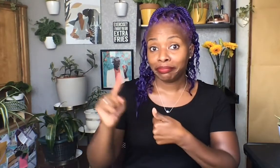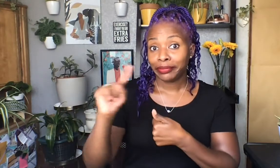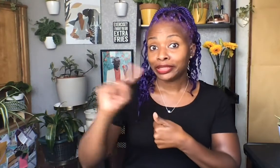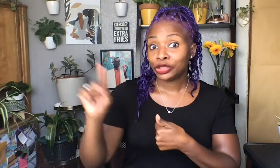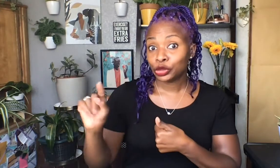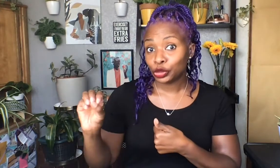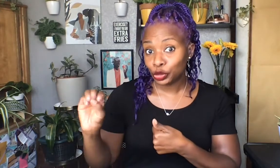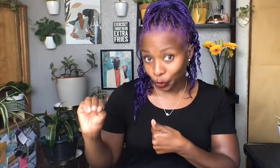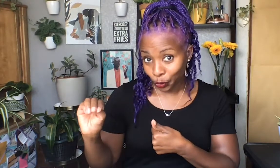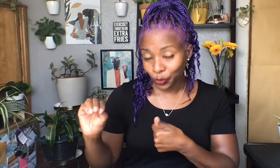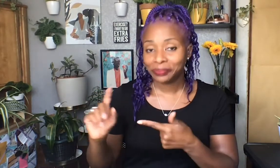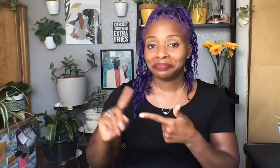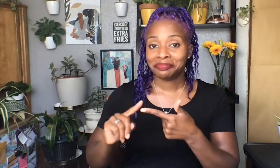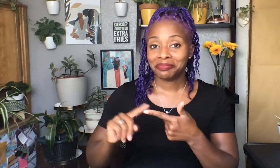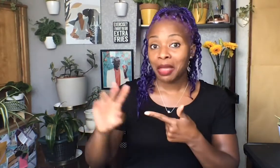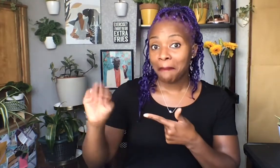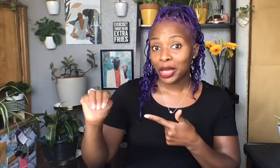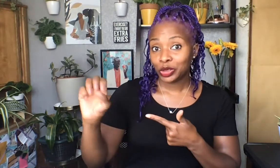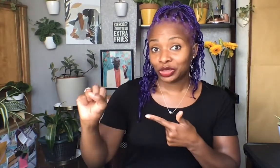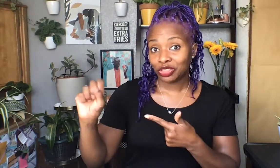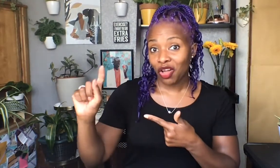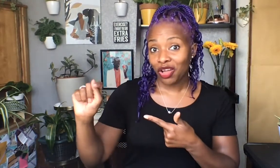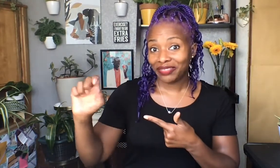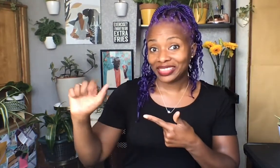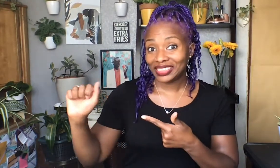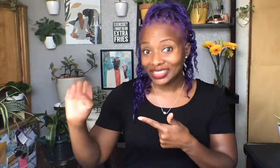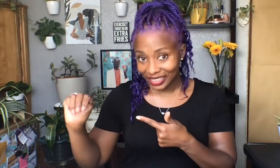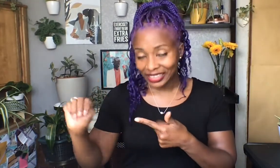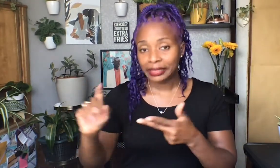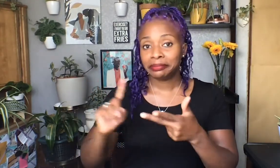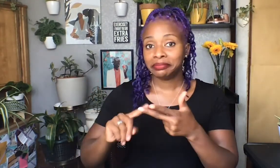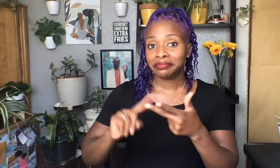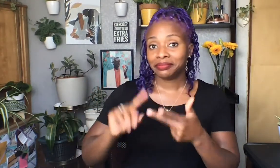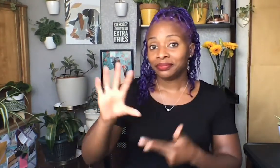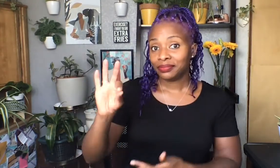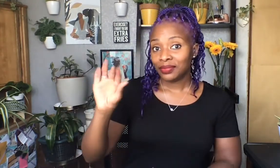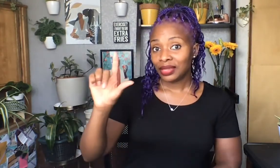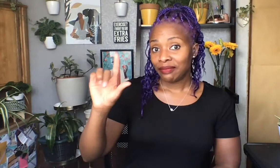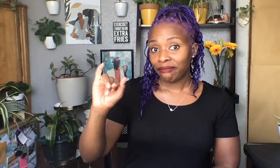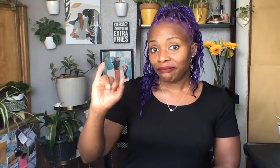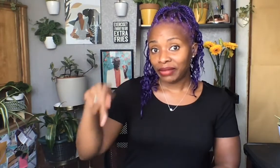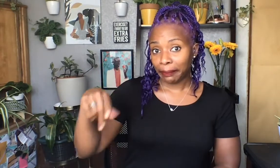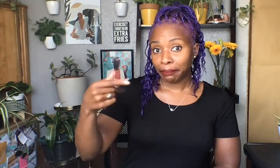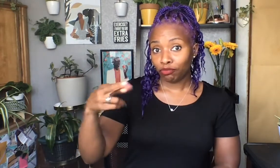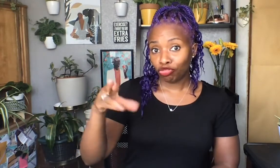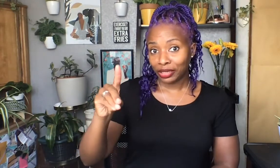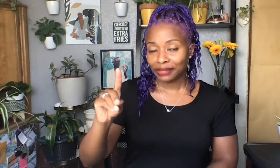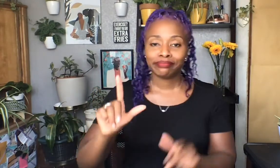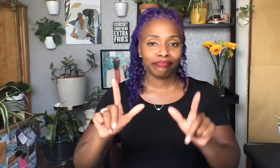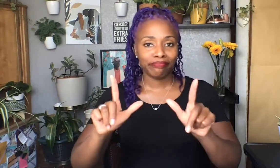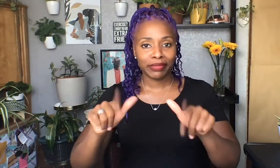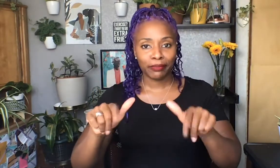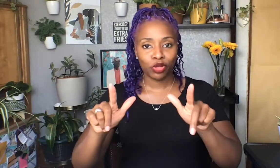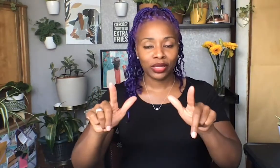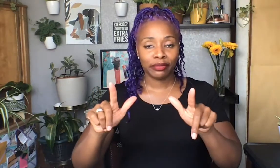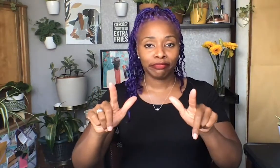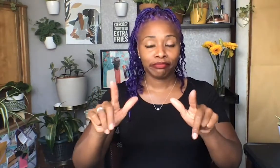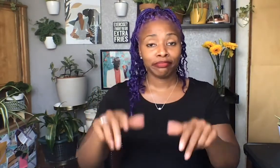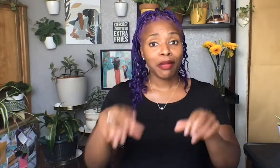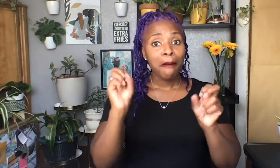Zoom, Microsoft Teams and Flipgrid. [Sign name]